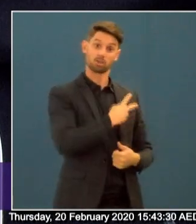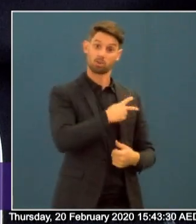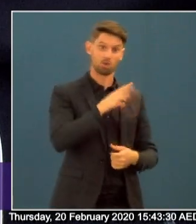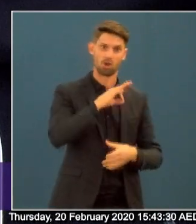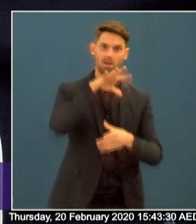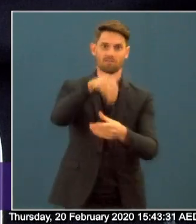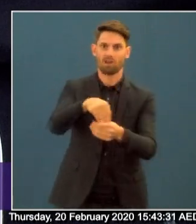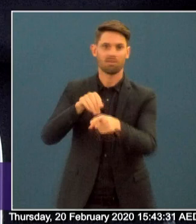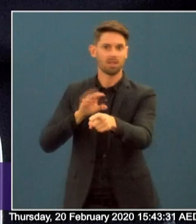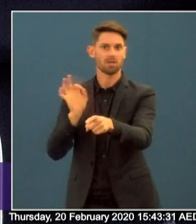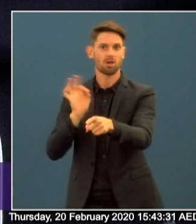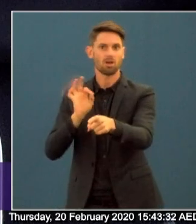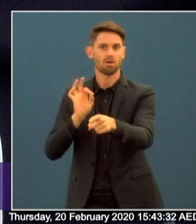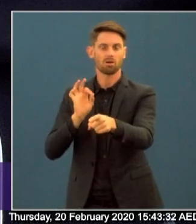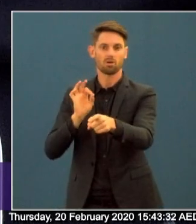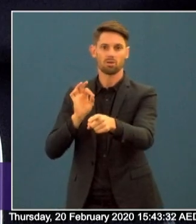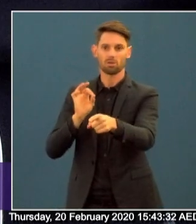how those plans are developed and implemented.